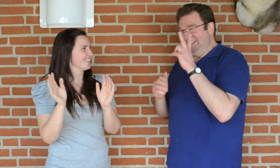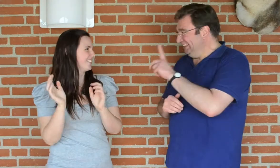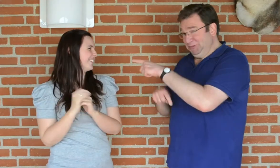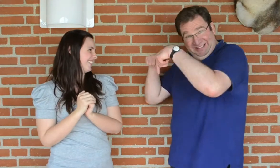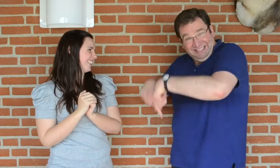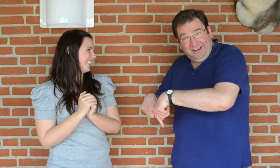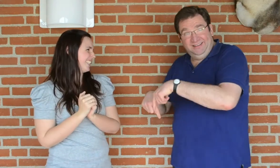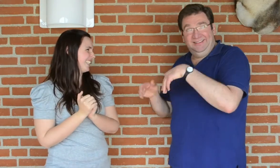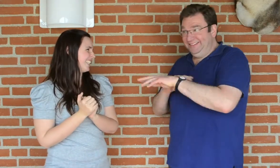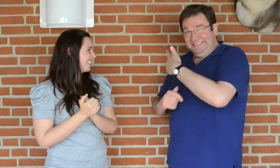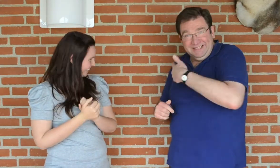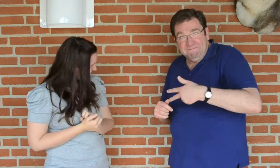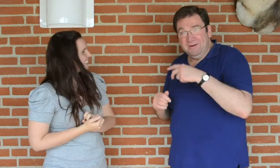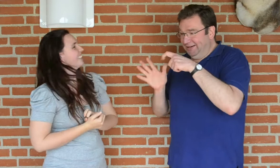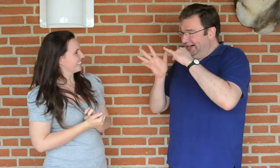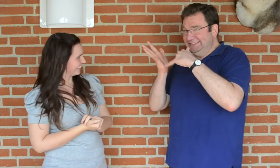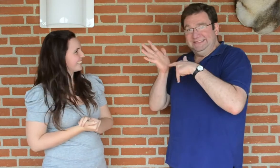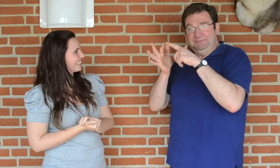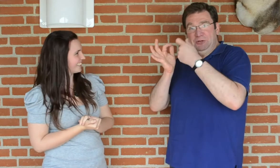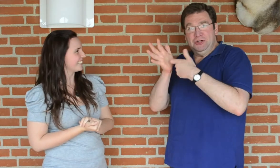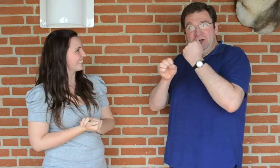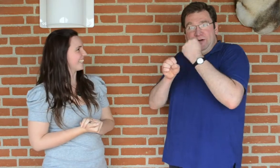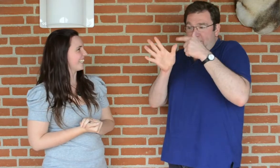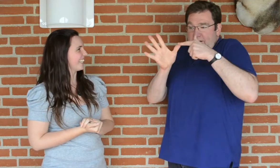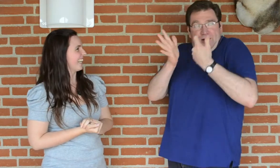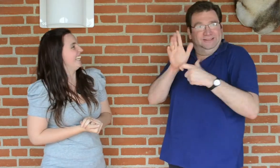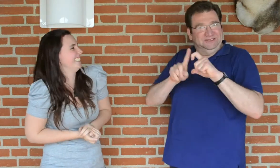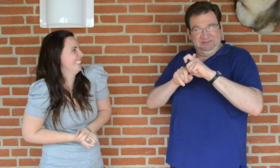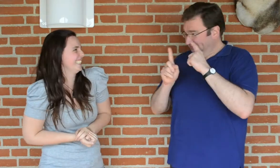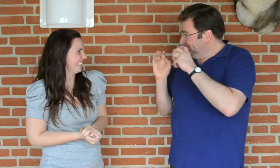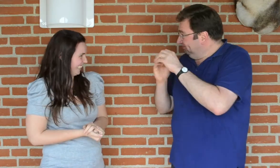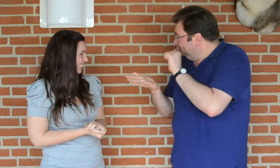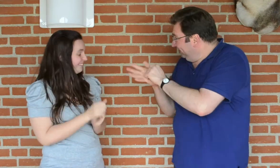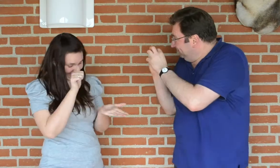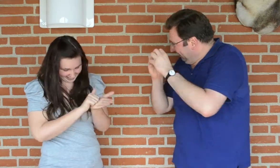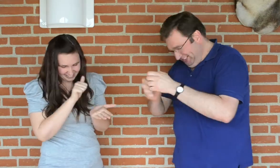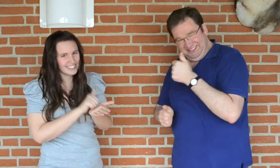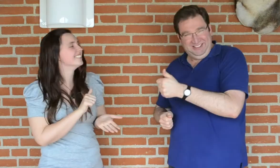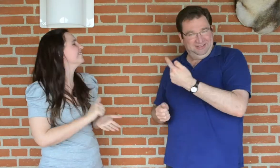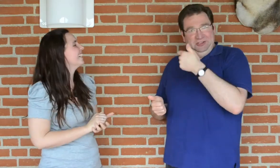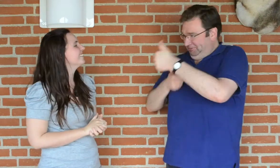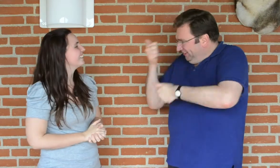It is wonderful to see you here in Denmark, Castberggaard, right spelling? Yes. Congratulations to you for your time